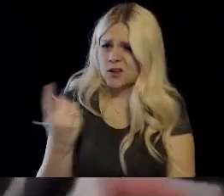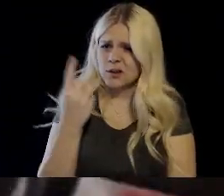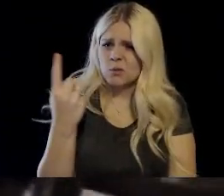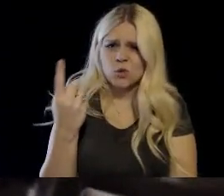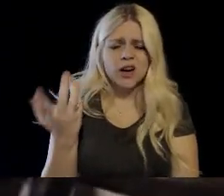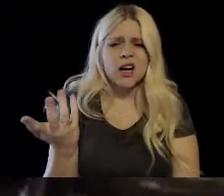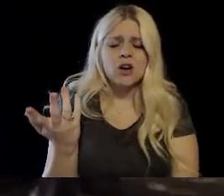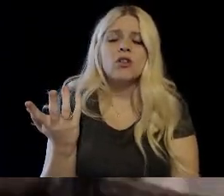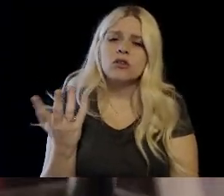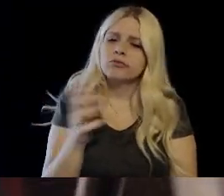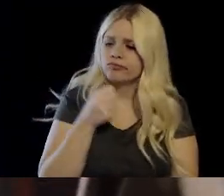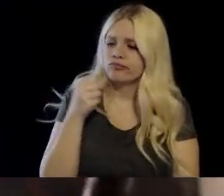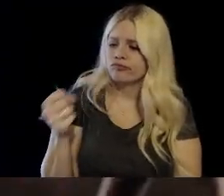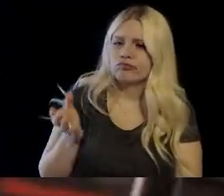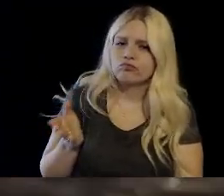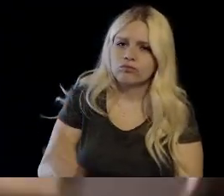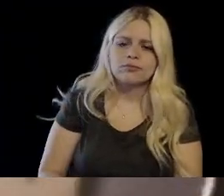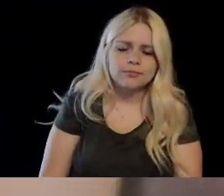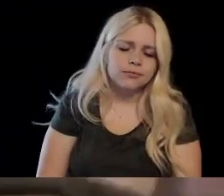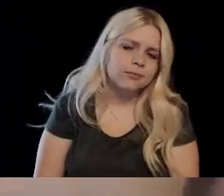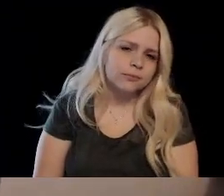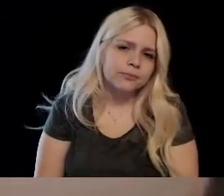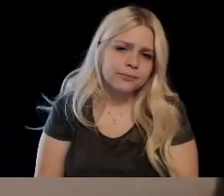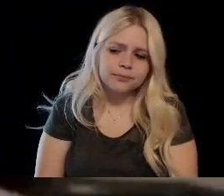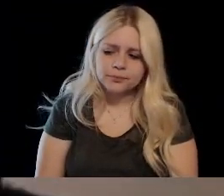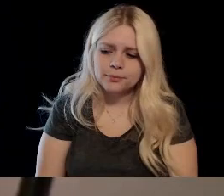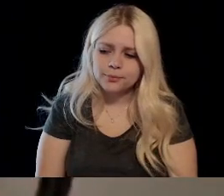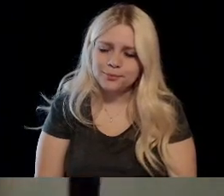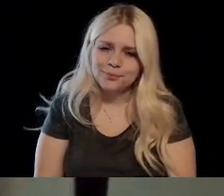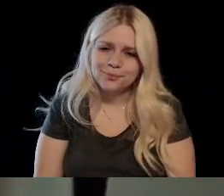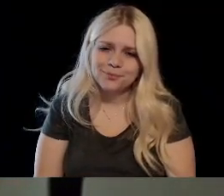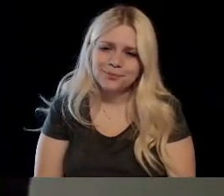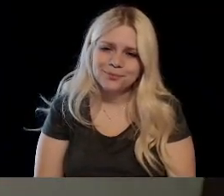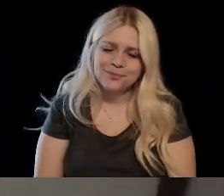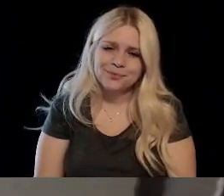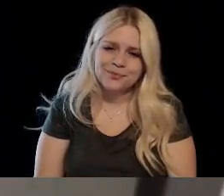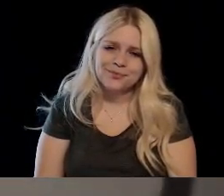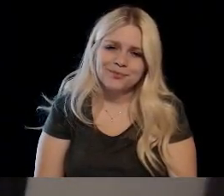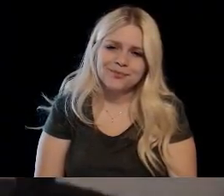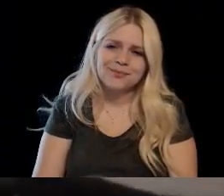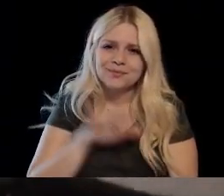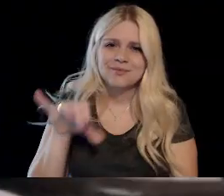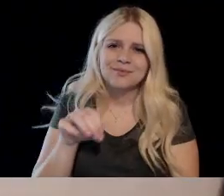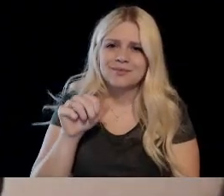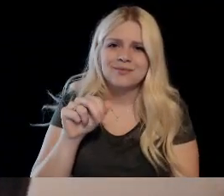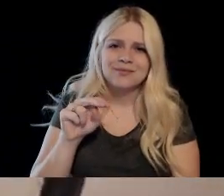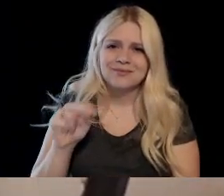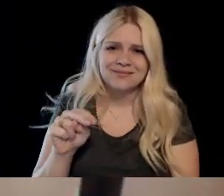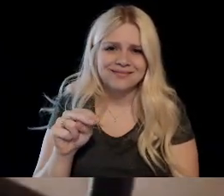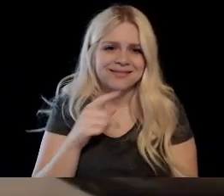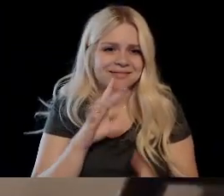Joanne: Oh, people ask about what bears say. That was it. Erica: Joanne doestn't want to get asked that today, you guys. She's not